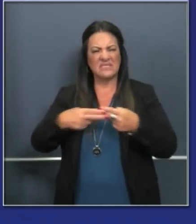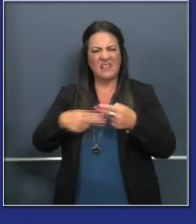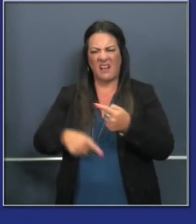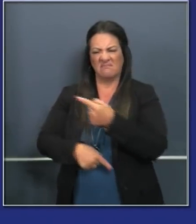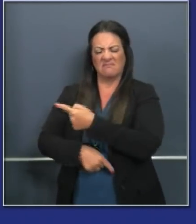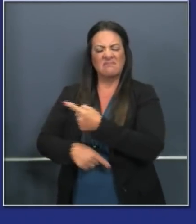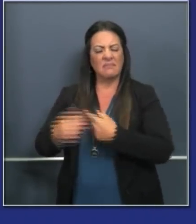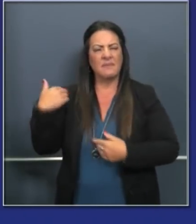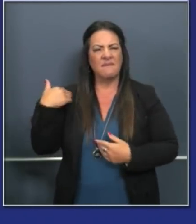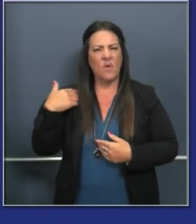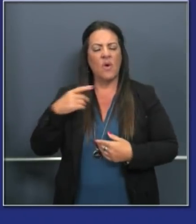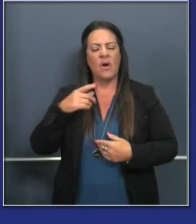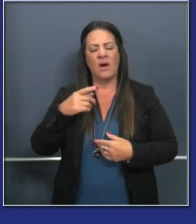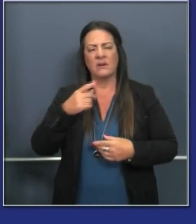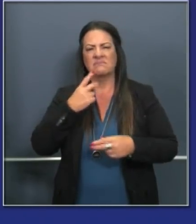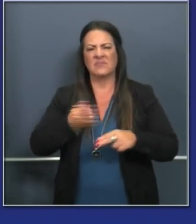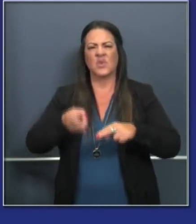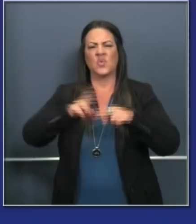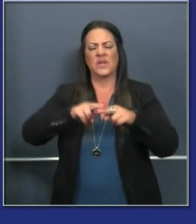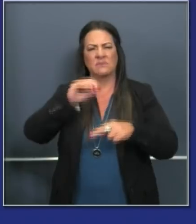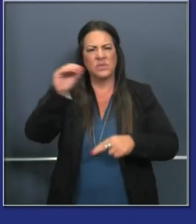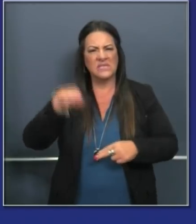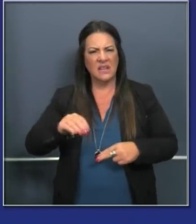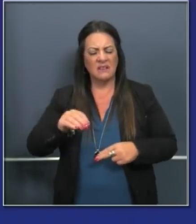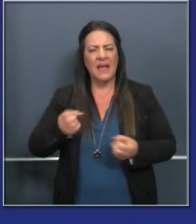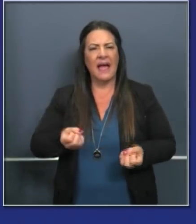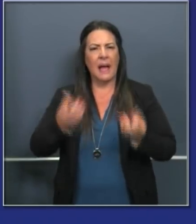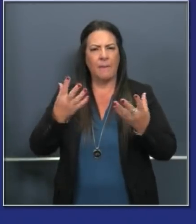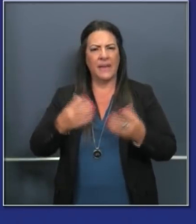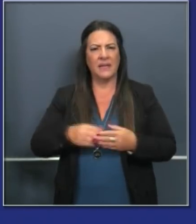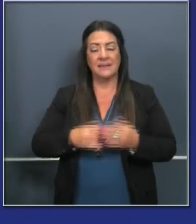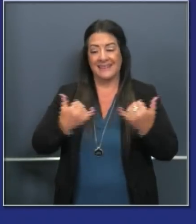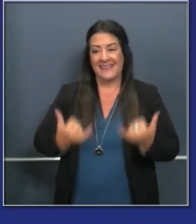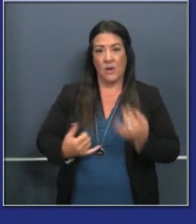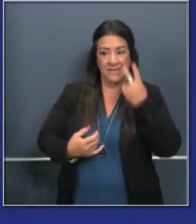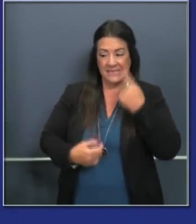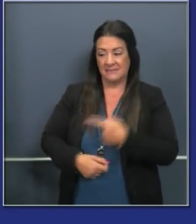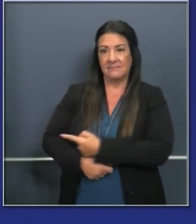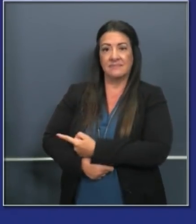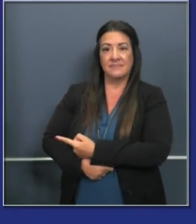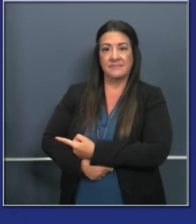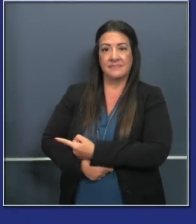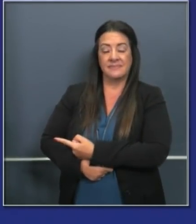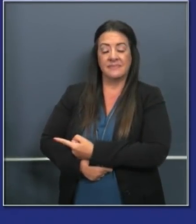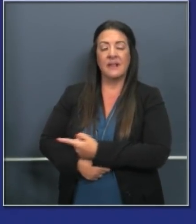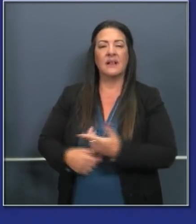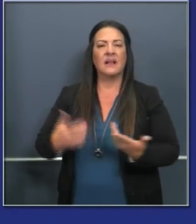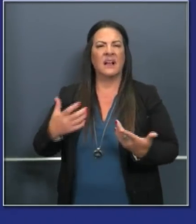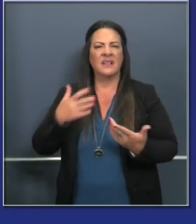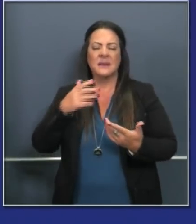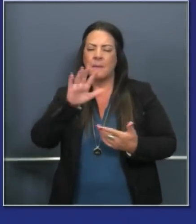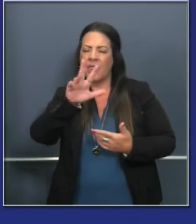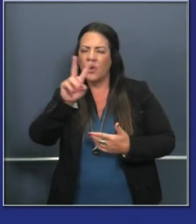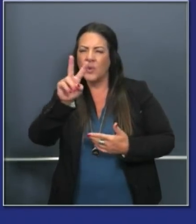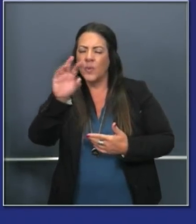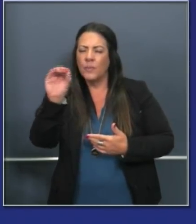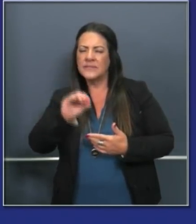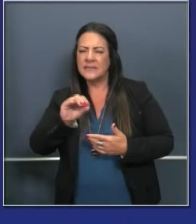COVID-19 YESTERDAY I SHARED A SLIDE WITH YOU THAT SHOWED 29% INCREASE IN HOSPITALIZATIONS